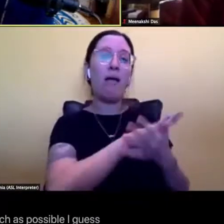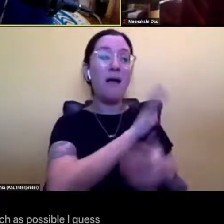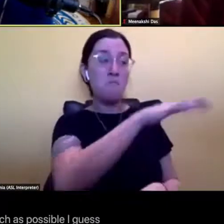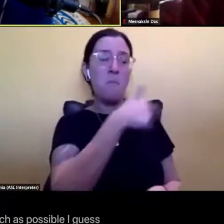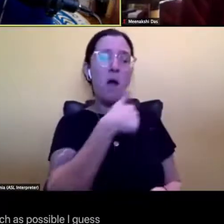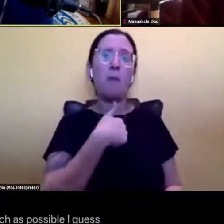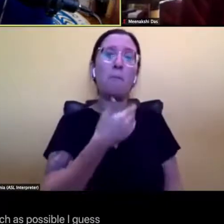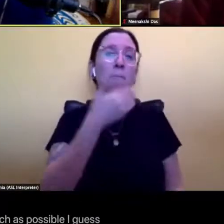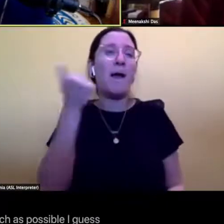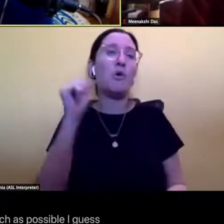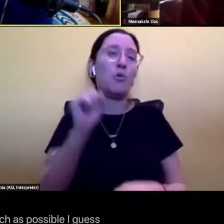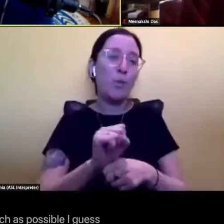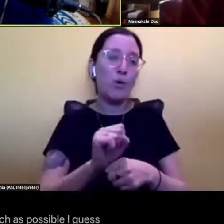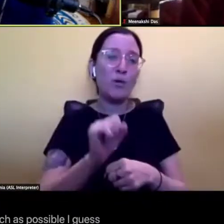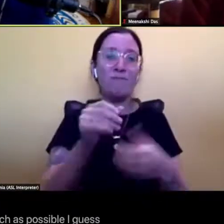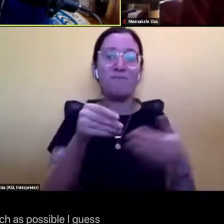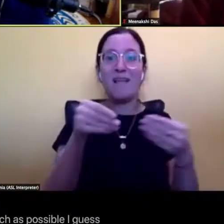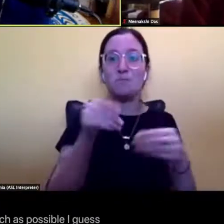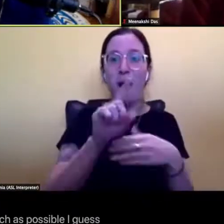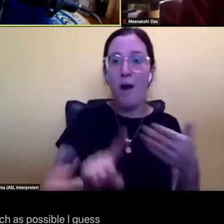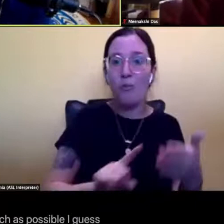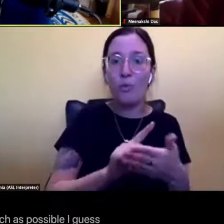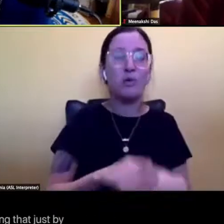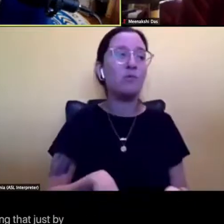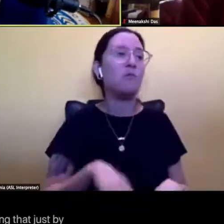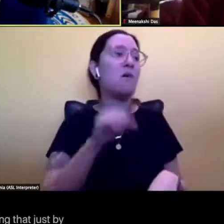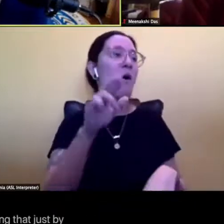I do better with flexible hours and things, I can sidestep that.